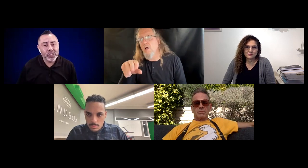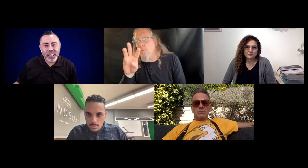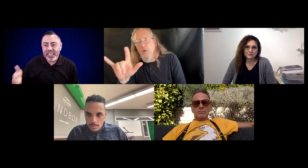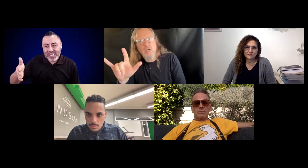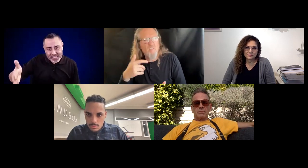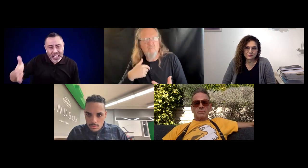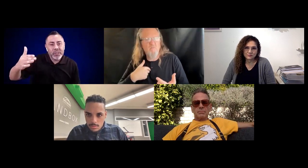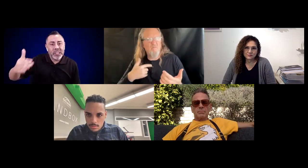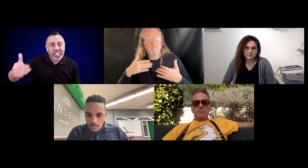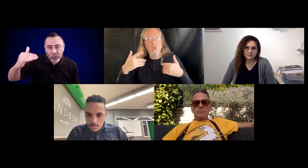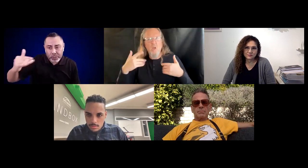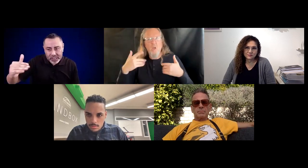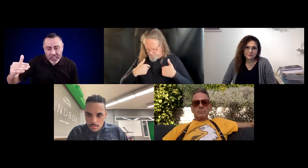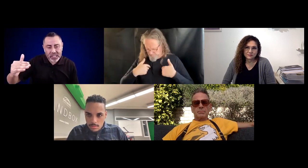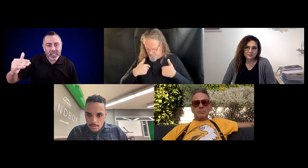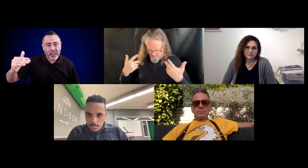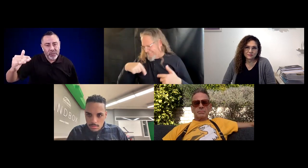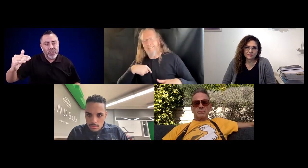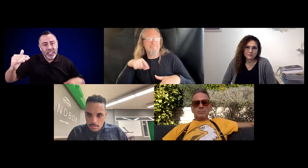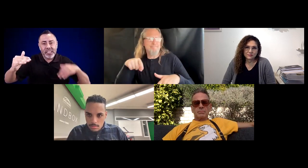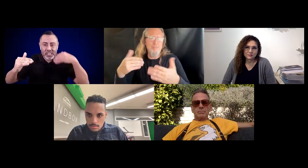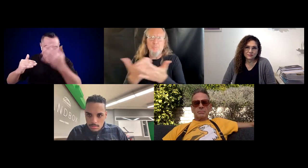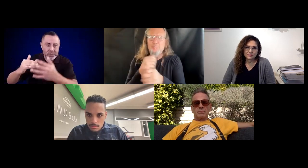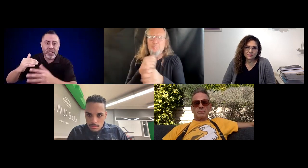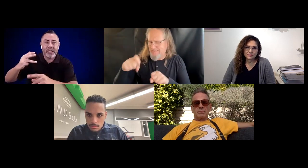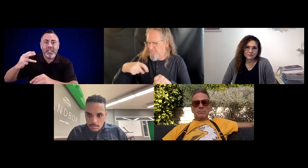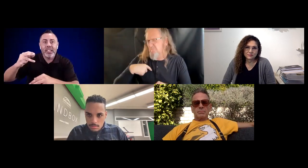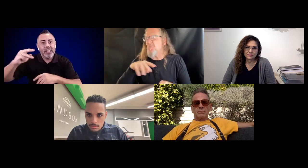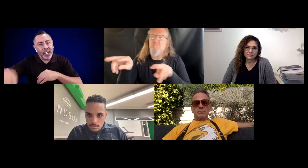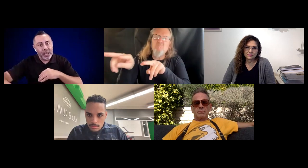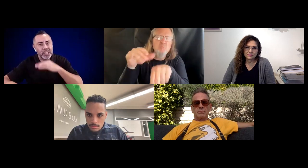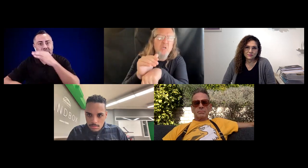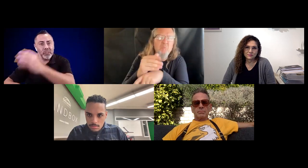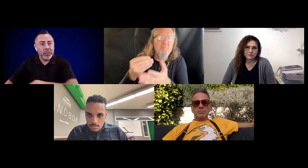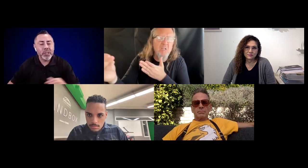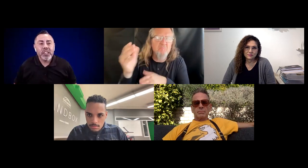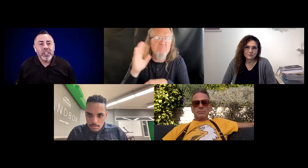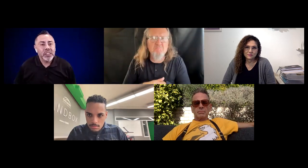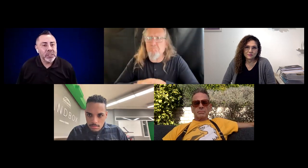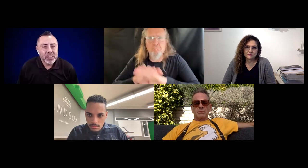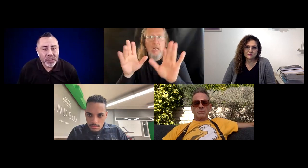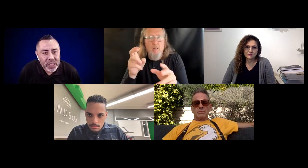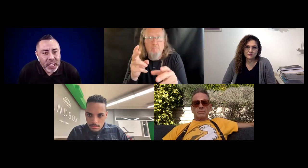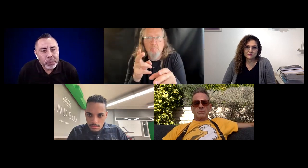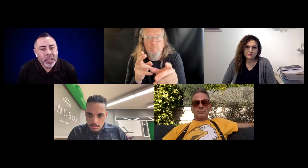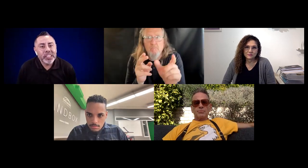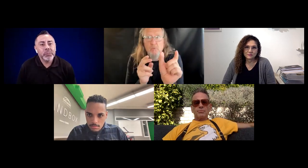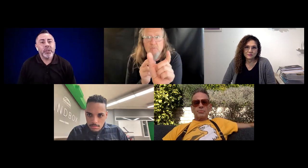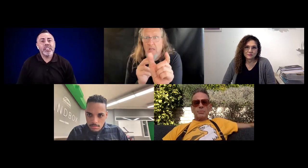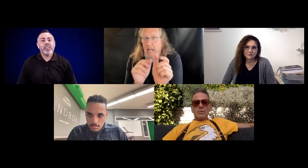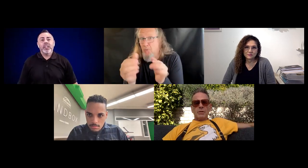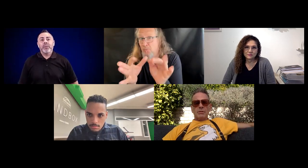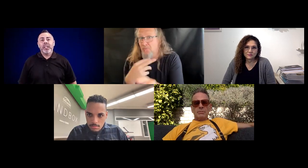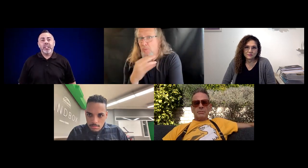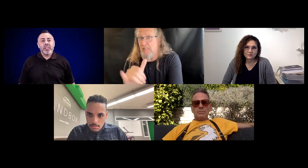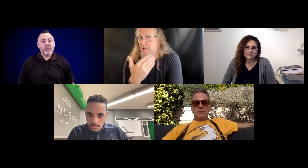The object, the verb. No, no, it would probably come across with, okay.